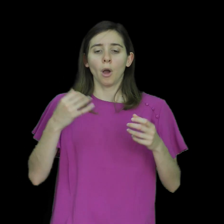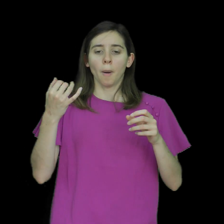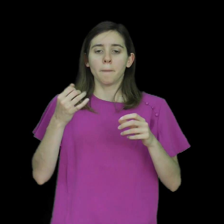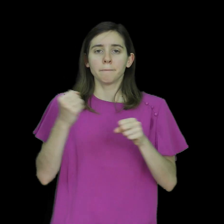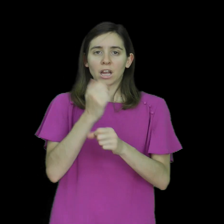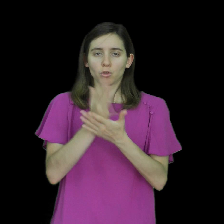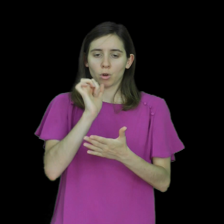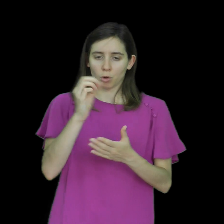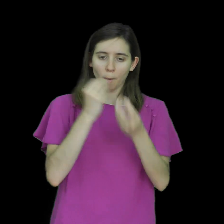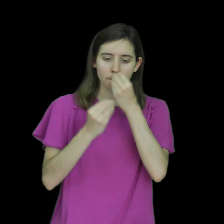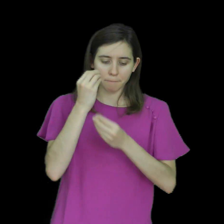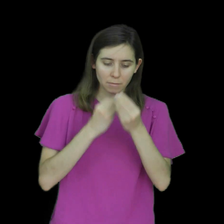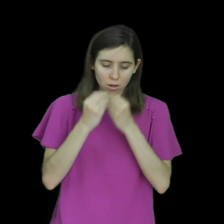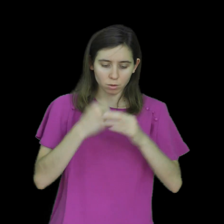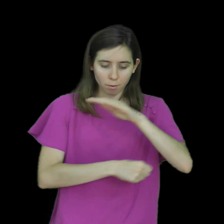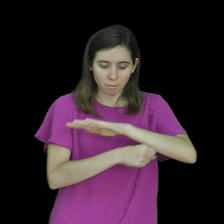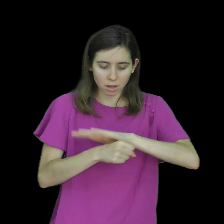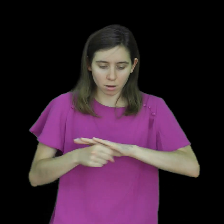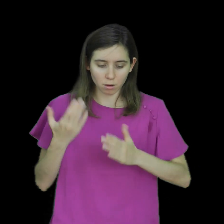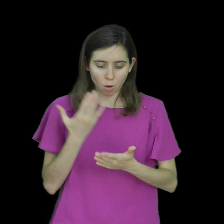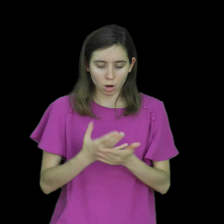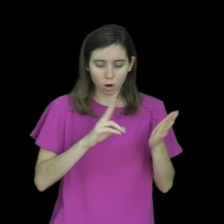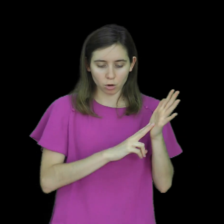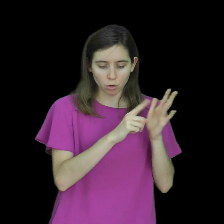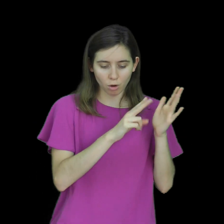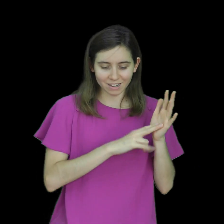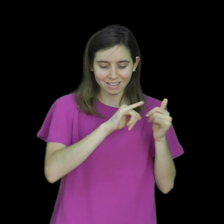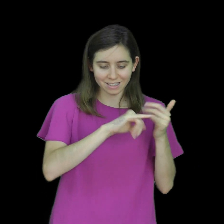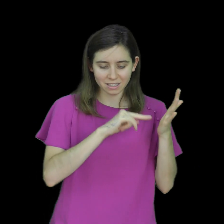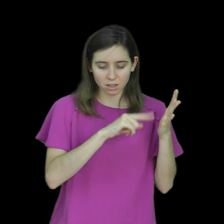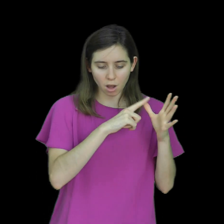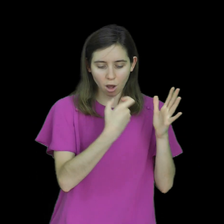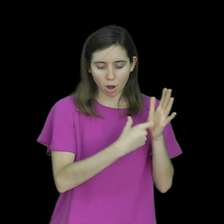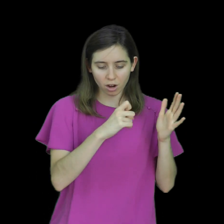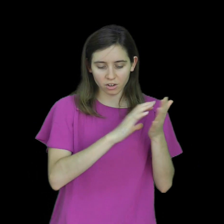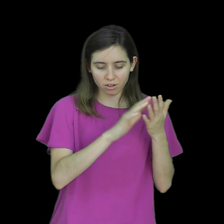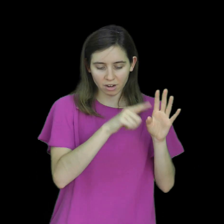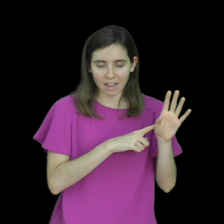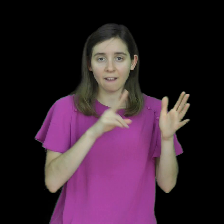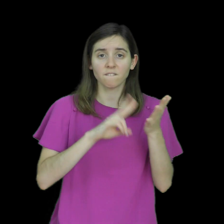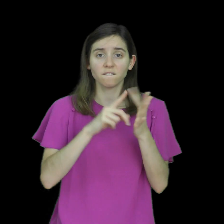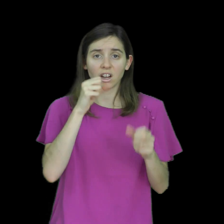and lentils). Legumes are a secret weapon for blood sugar control. Fill your plate